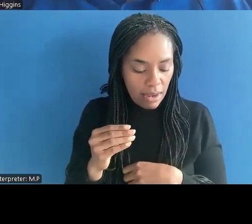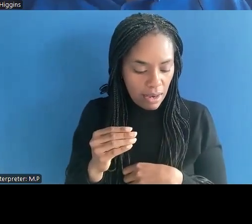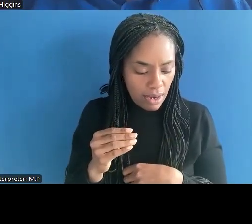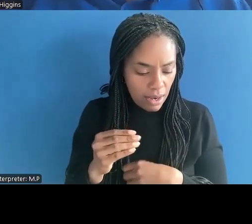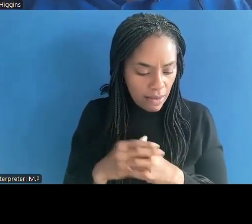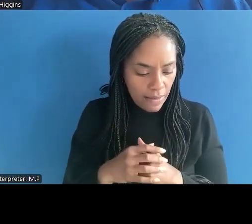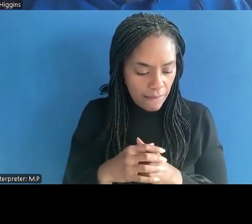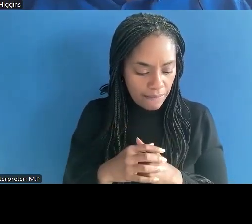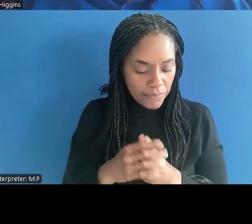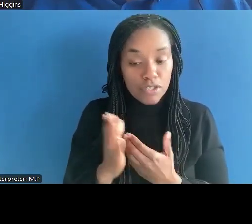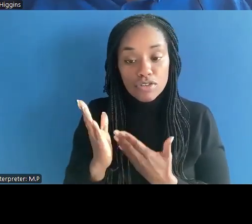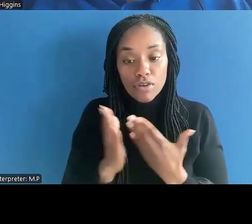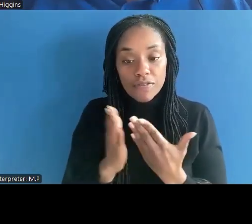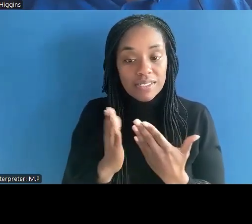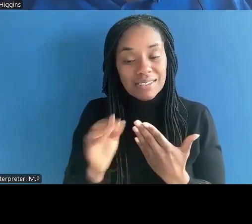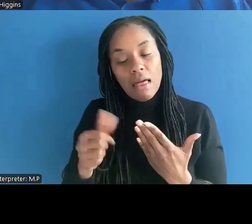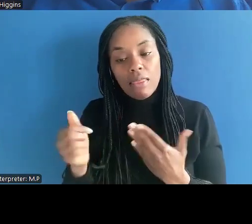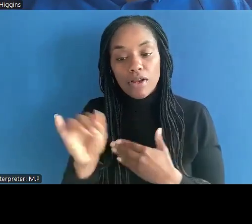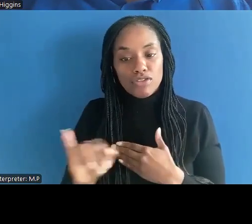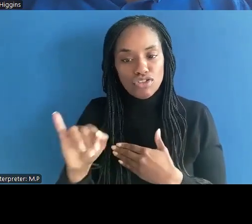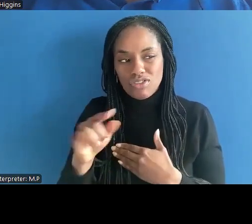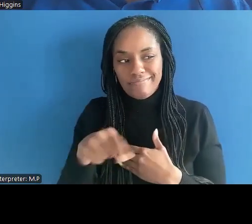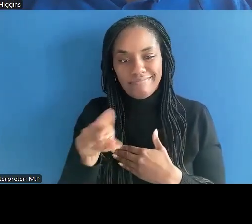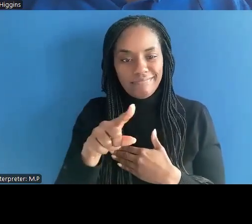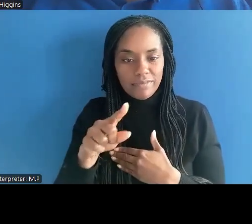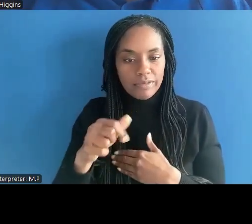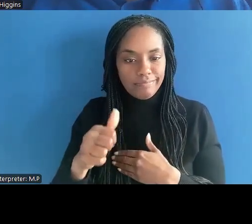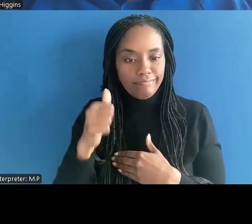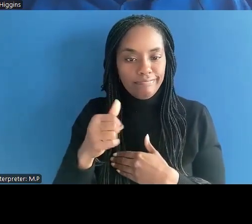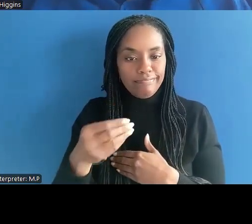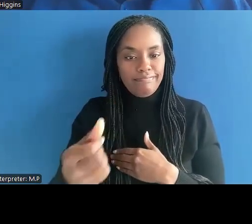services that other other insurance will not pay for.